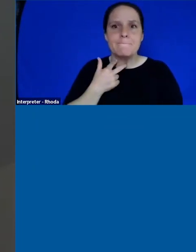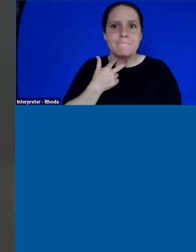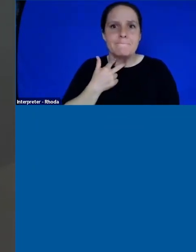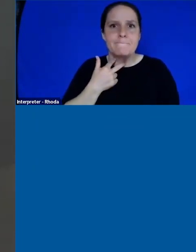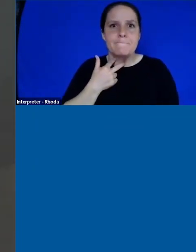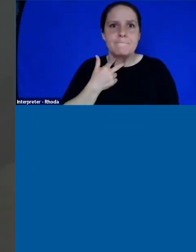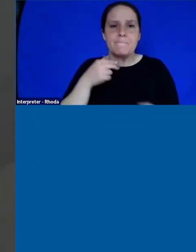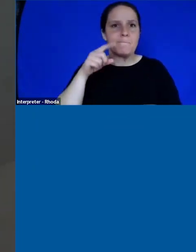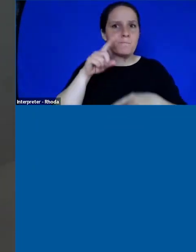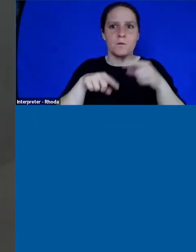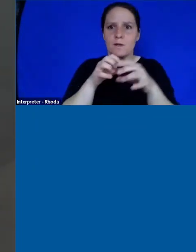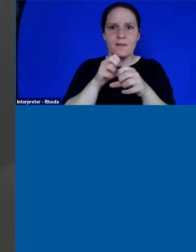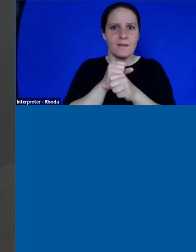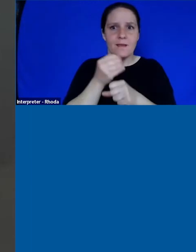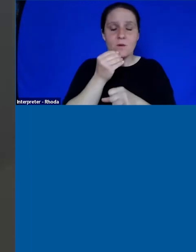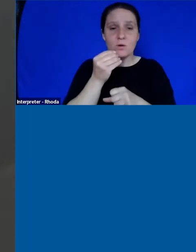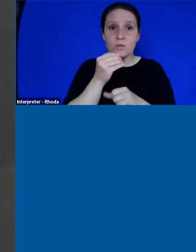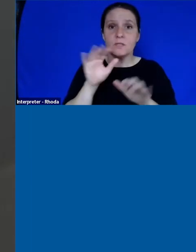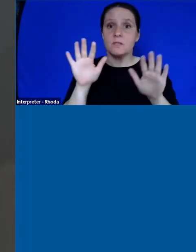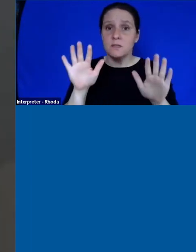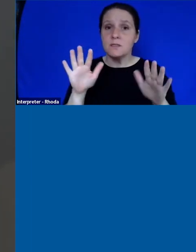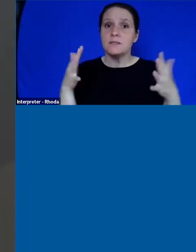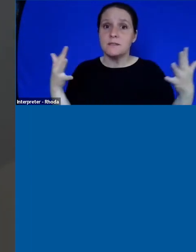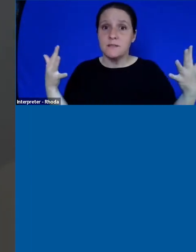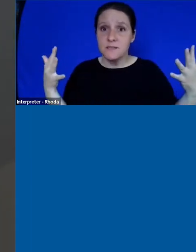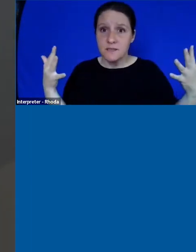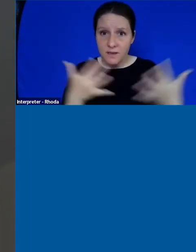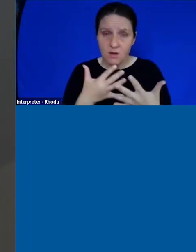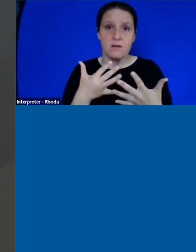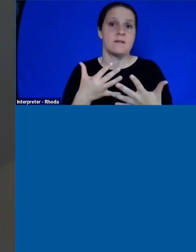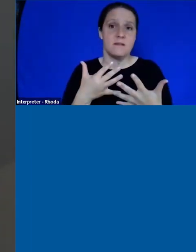It was a really scary time for people. It was a very frightening